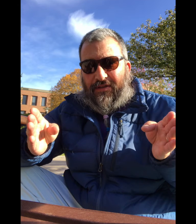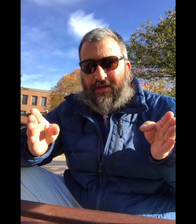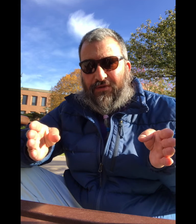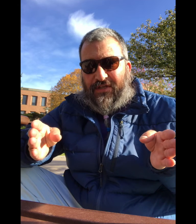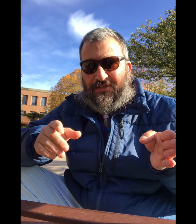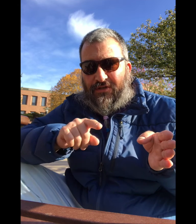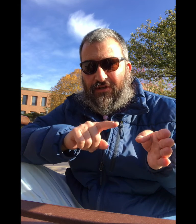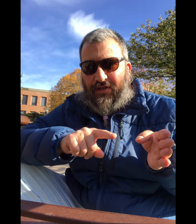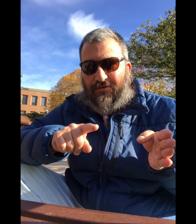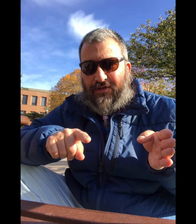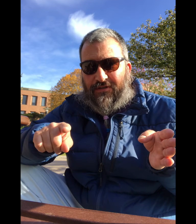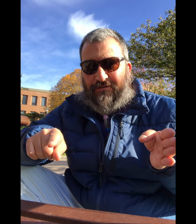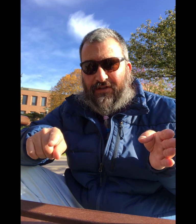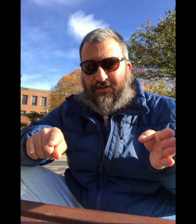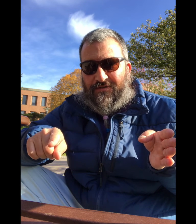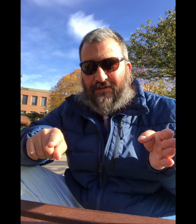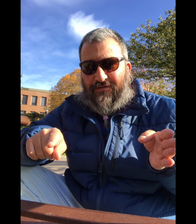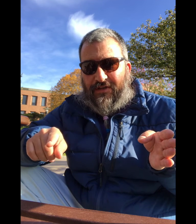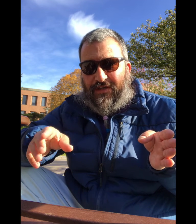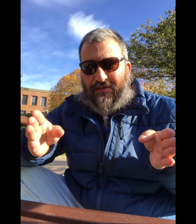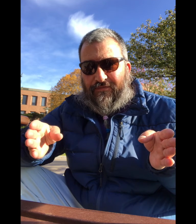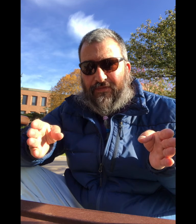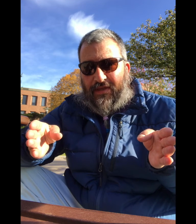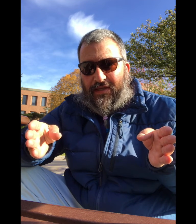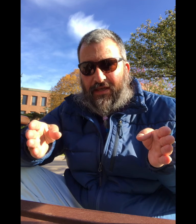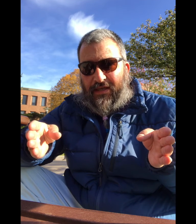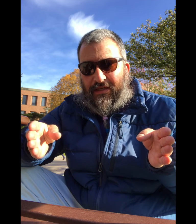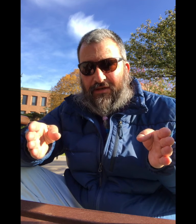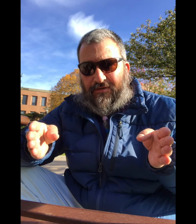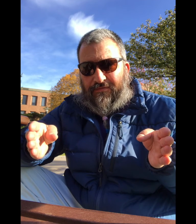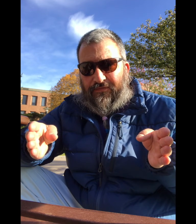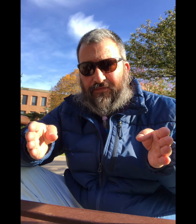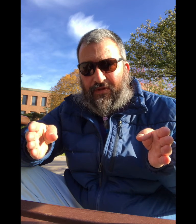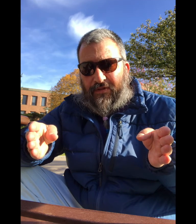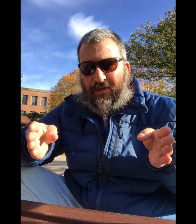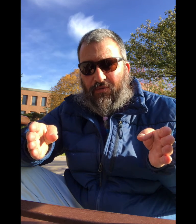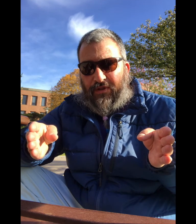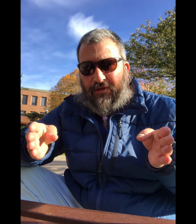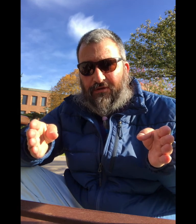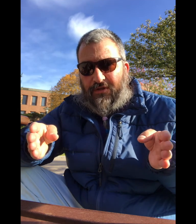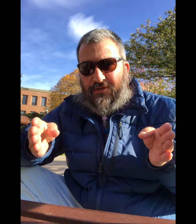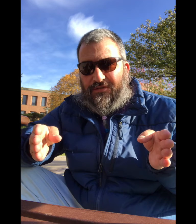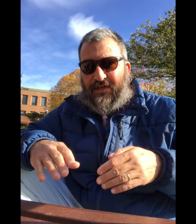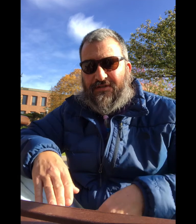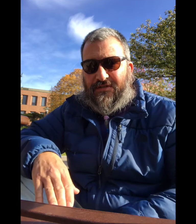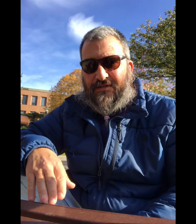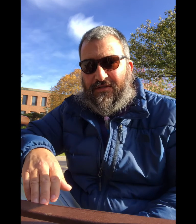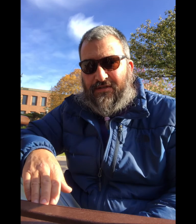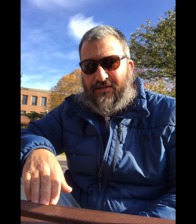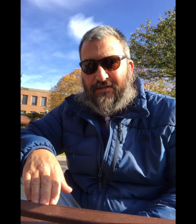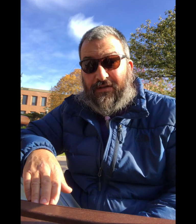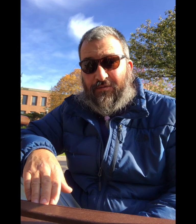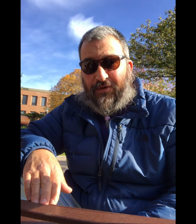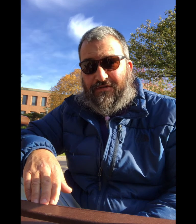they will test all the critical values that they find and they will also test endpoints